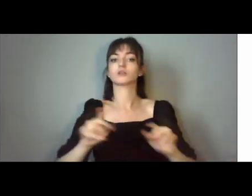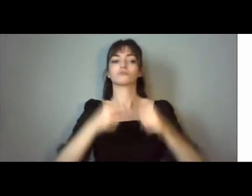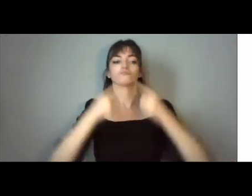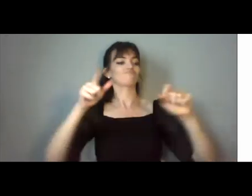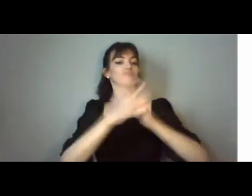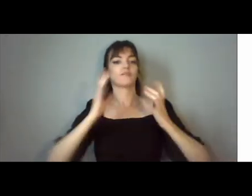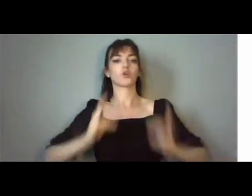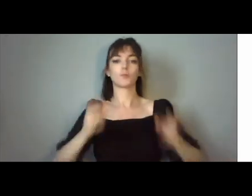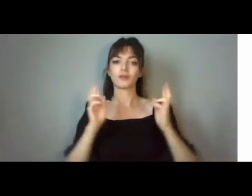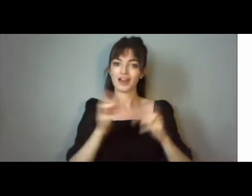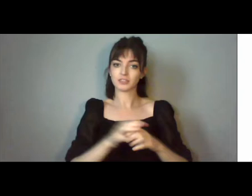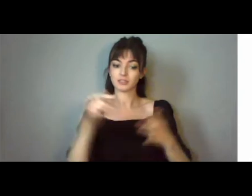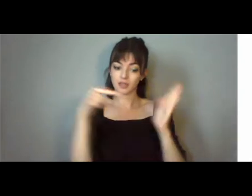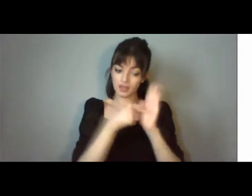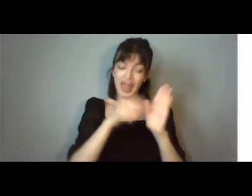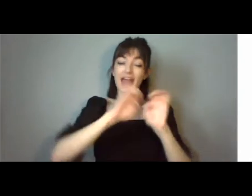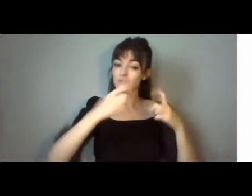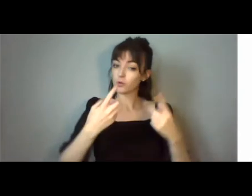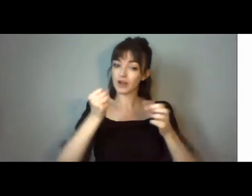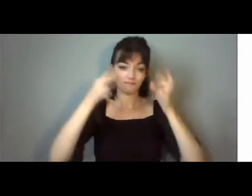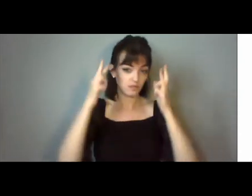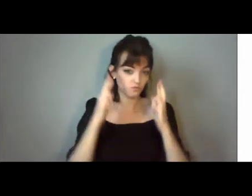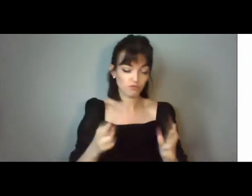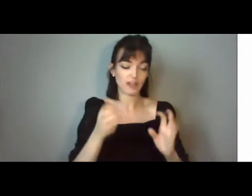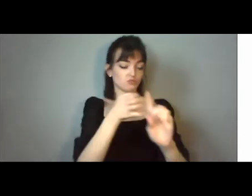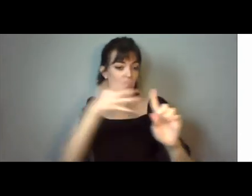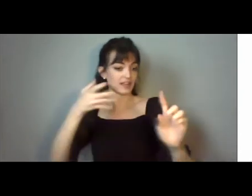Everyone has the right to recognition everywhere as a person before the law.